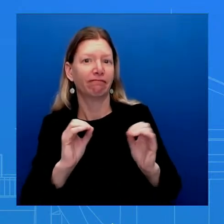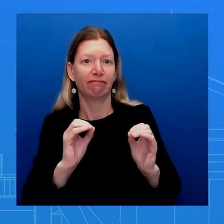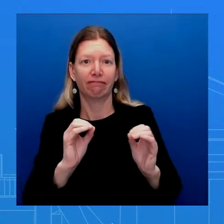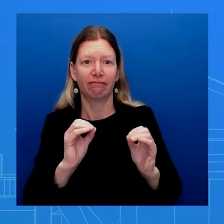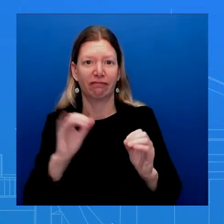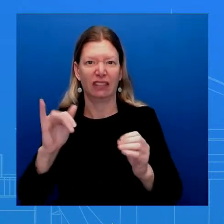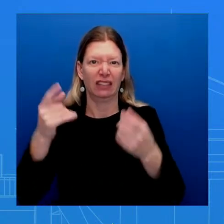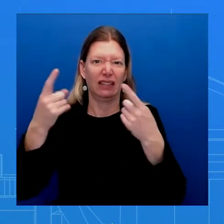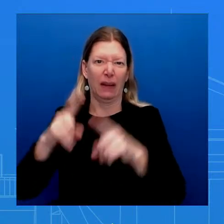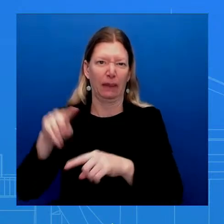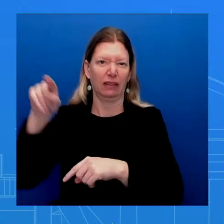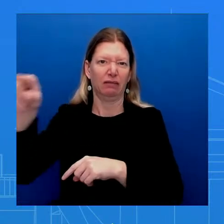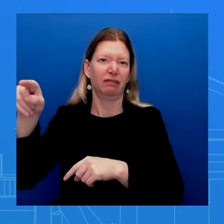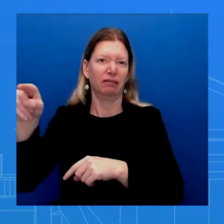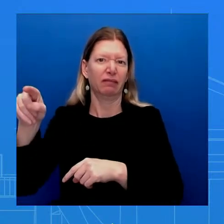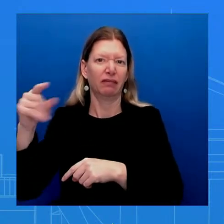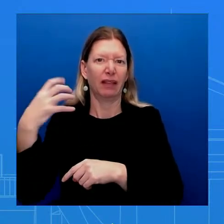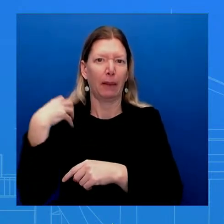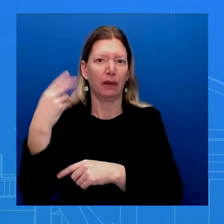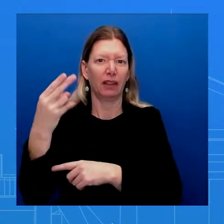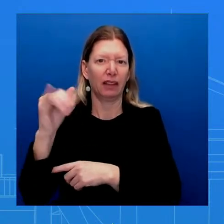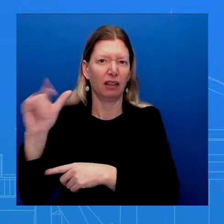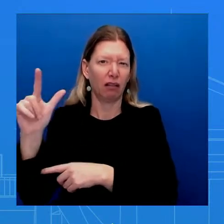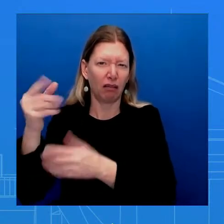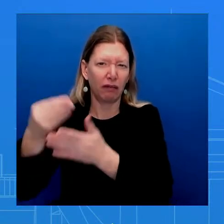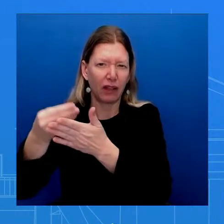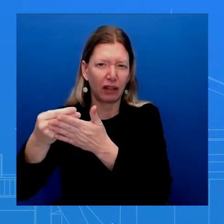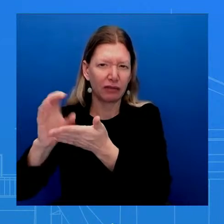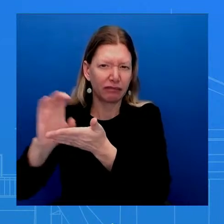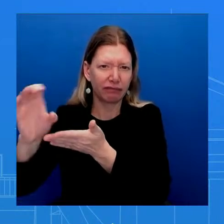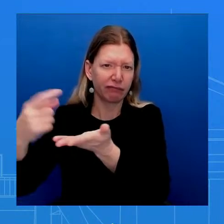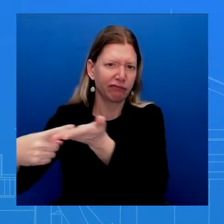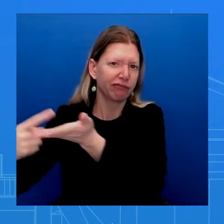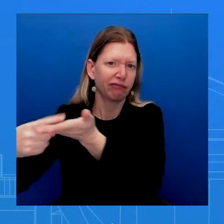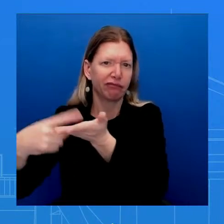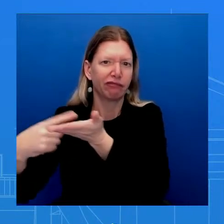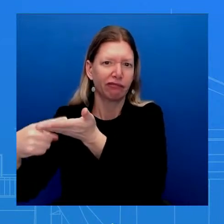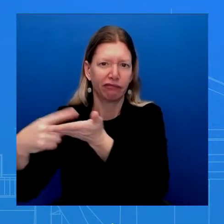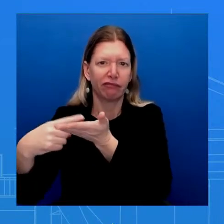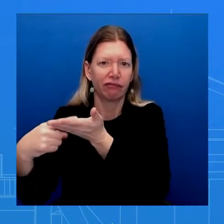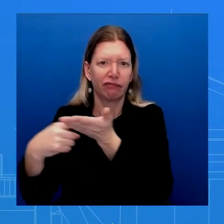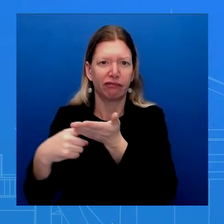I think you just heard that it -- it's a priority for us, both the domestic and also the national security.